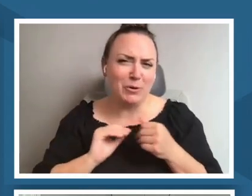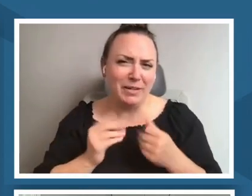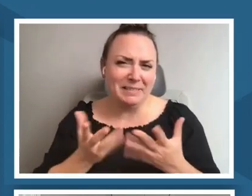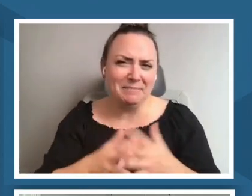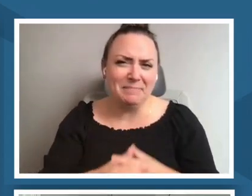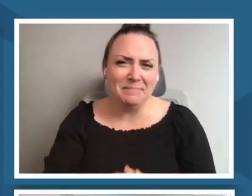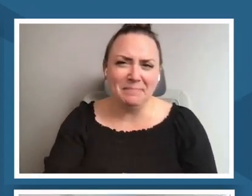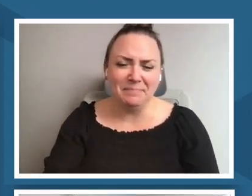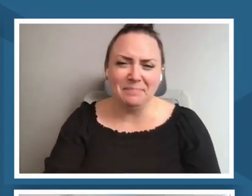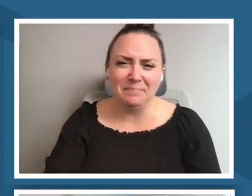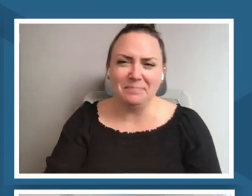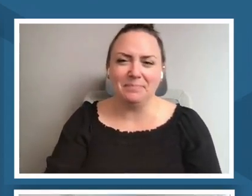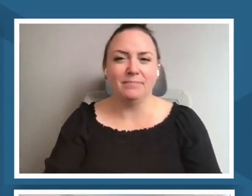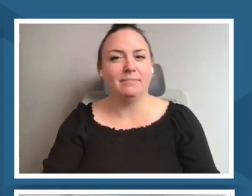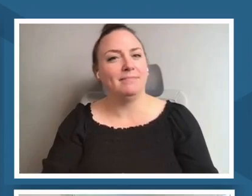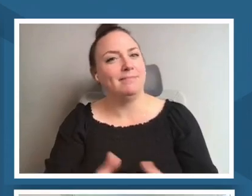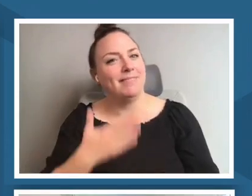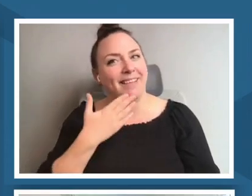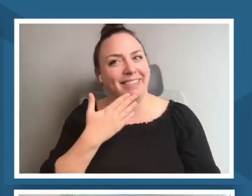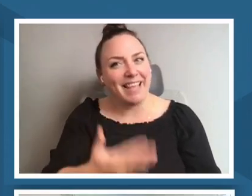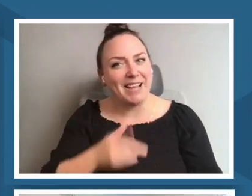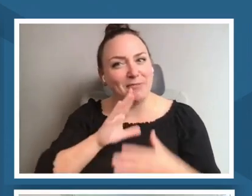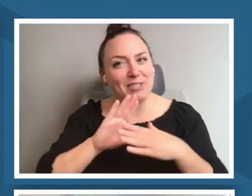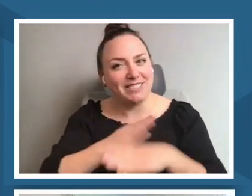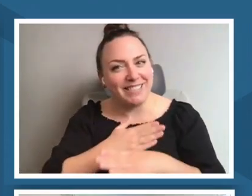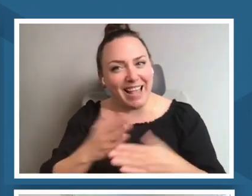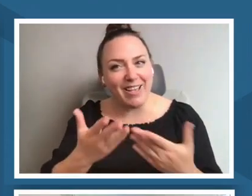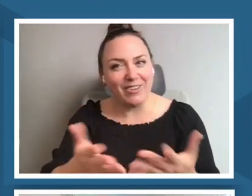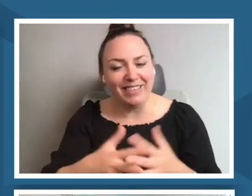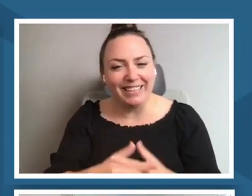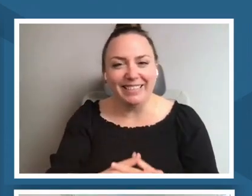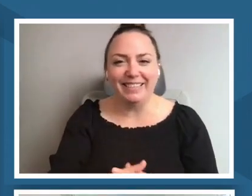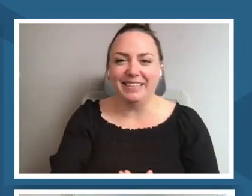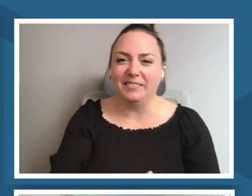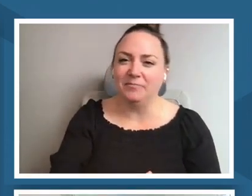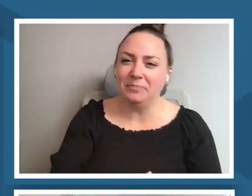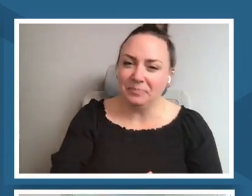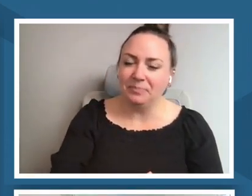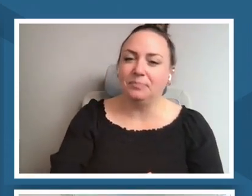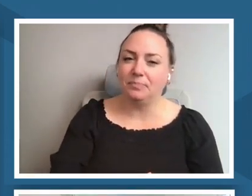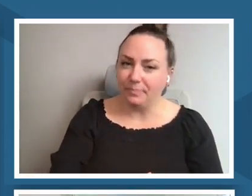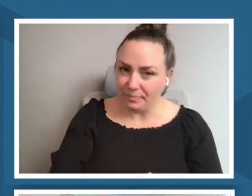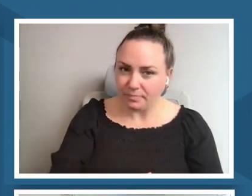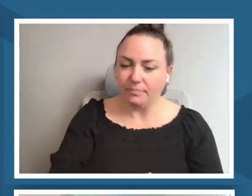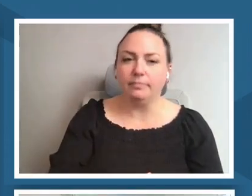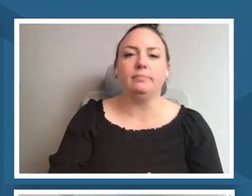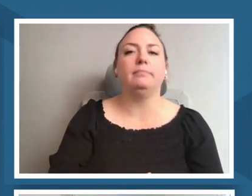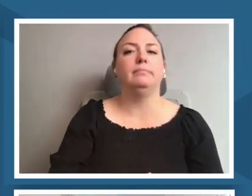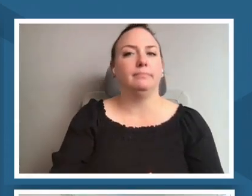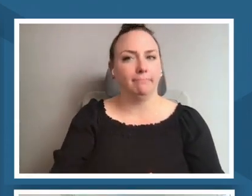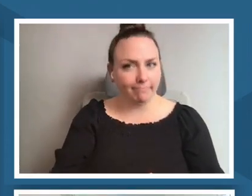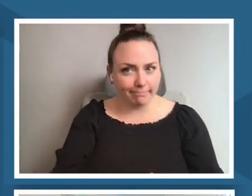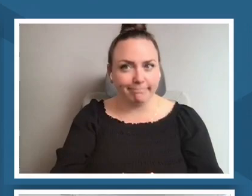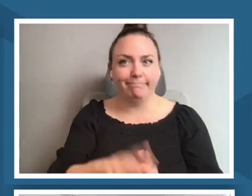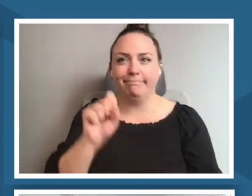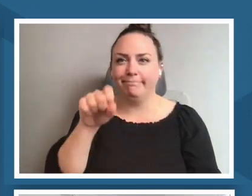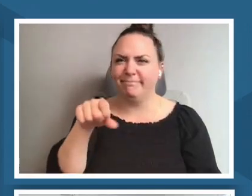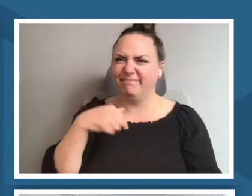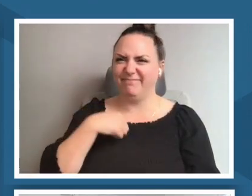thanks for sharing so you have this idea that this being could